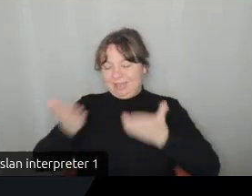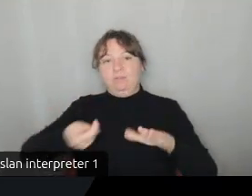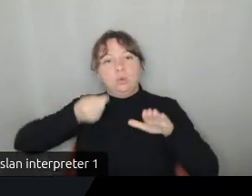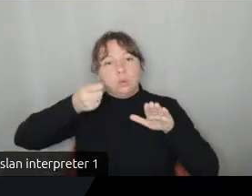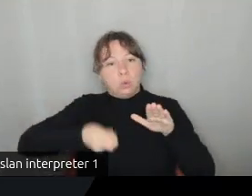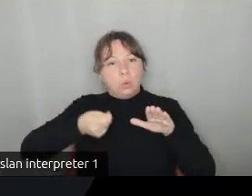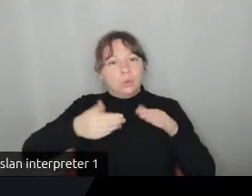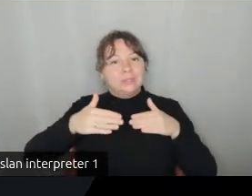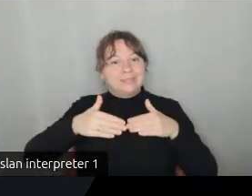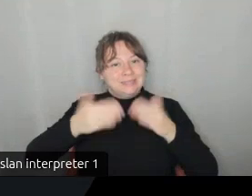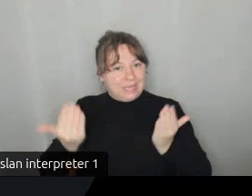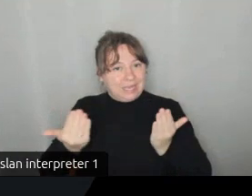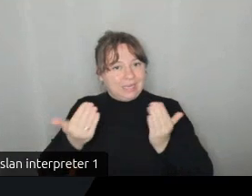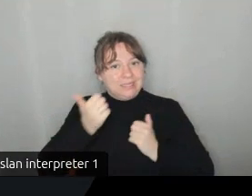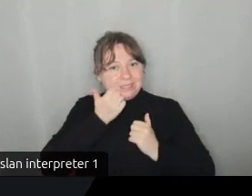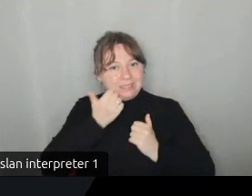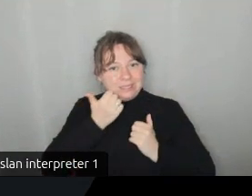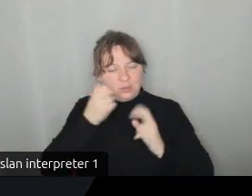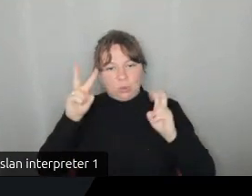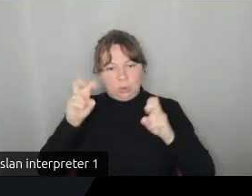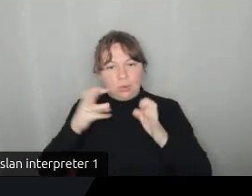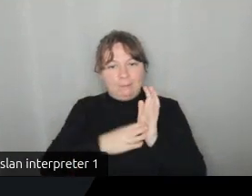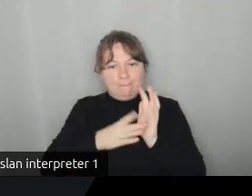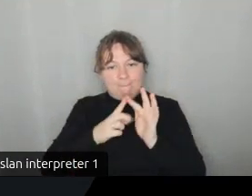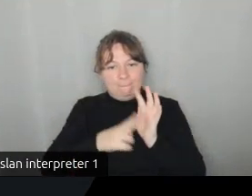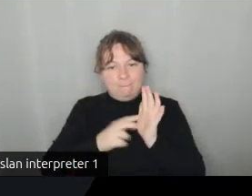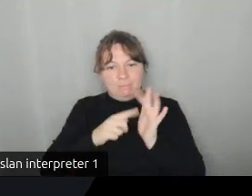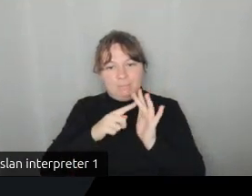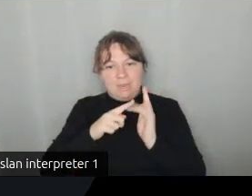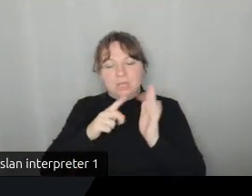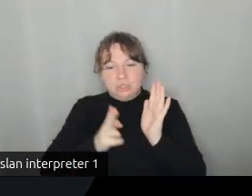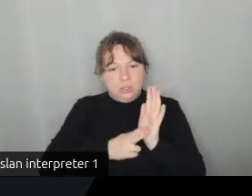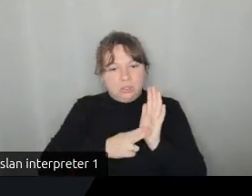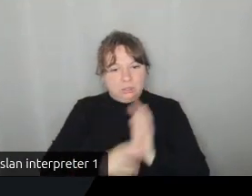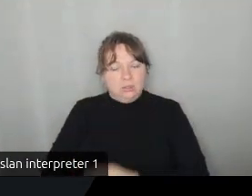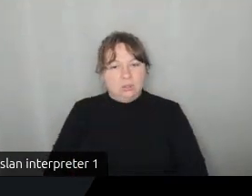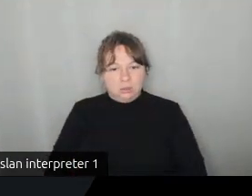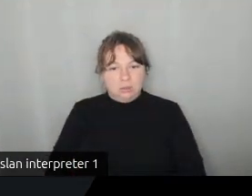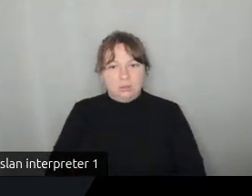um today question that we received earlier in the week in relation to time frames the